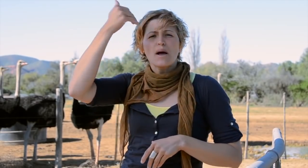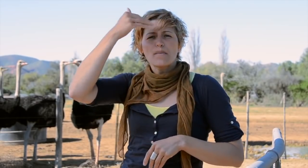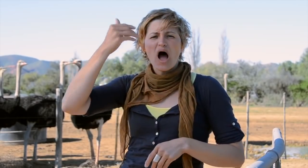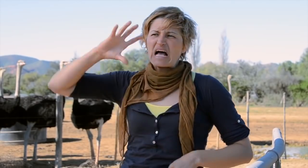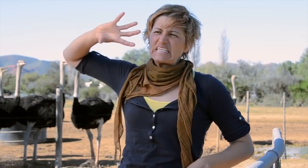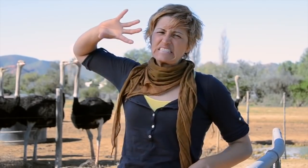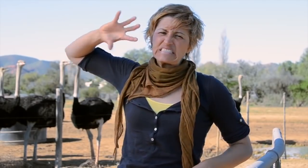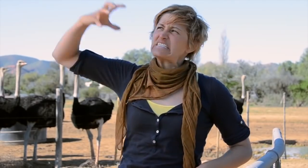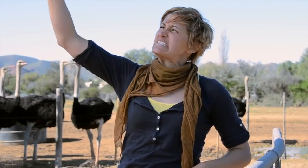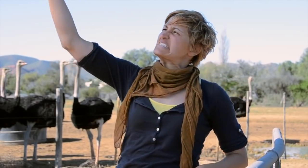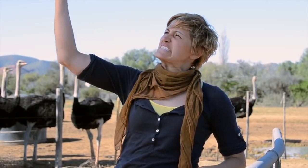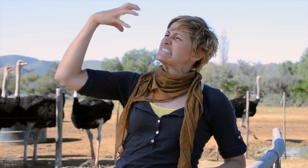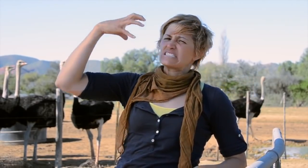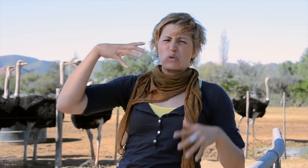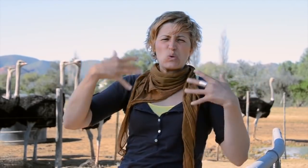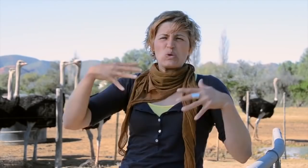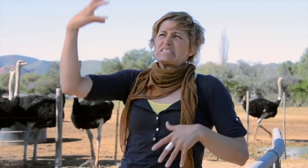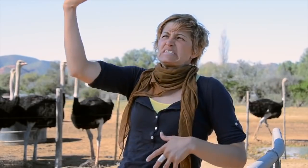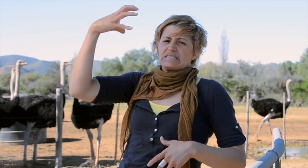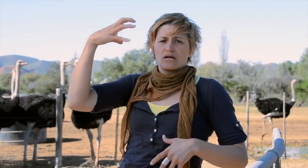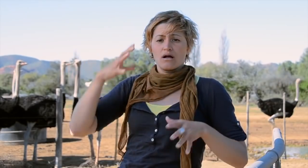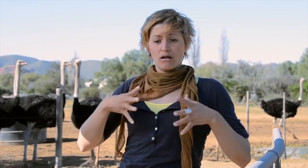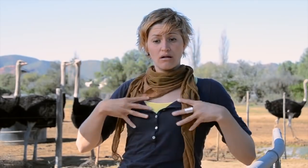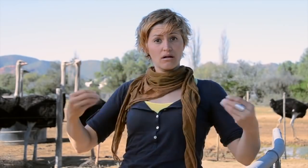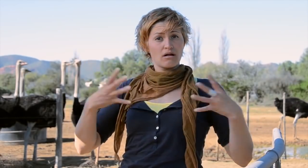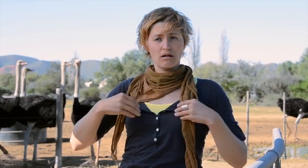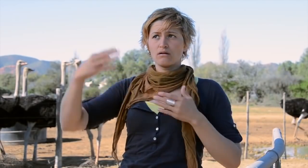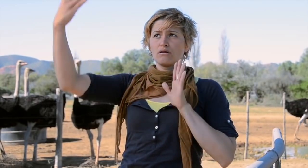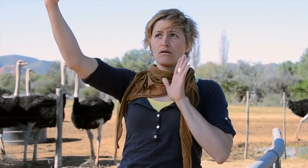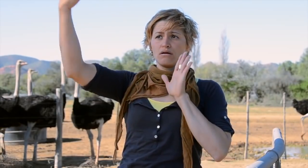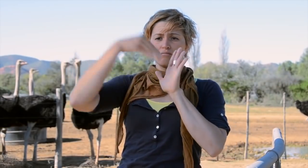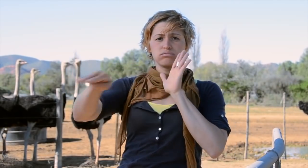The feathers themselves can repel heat in the